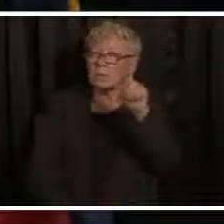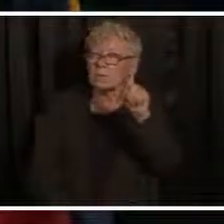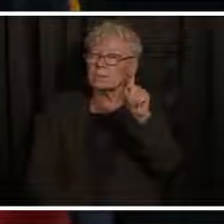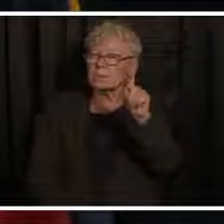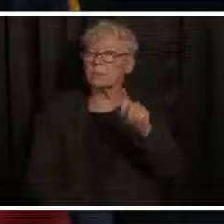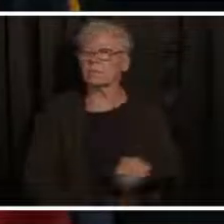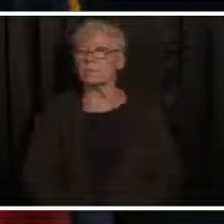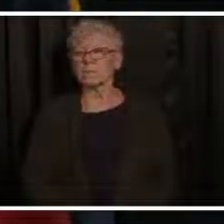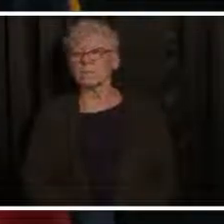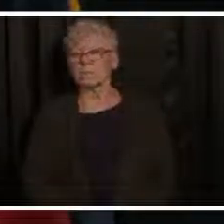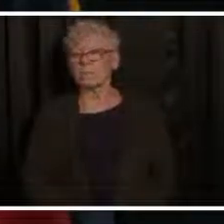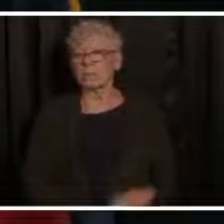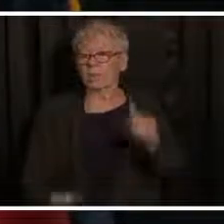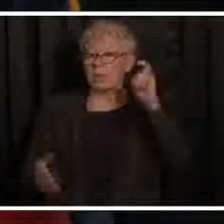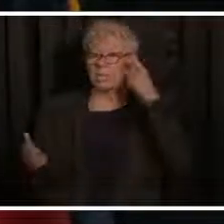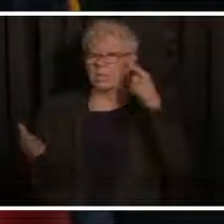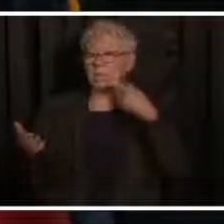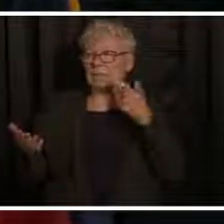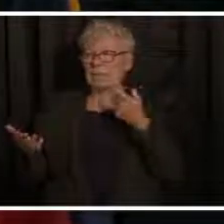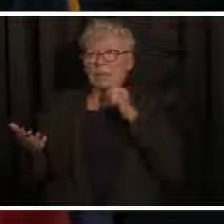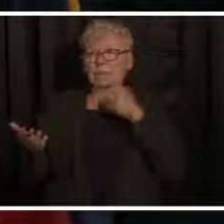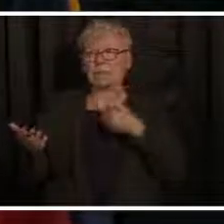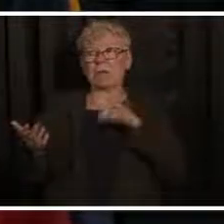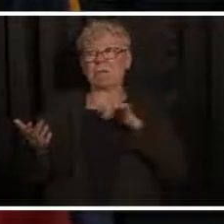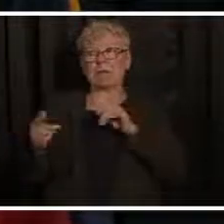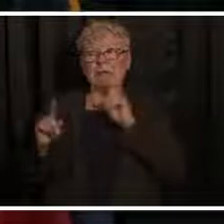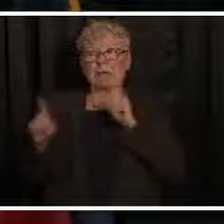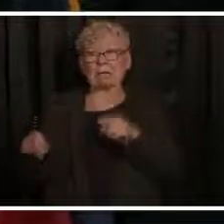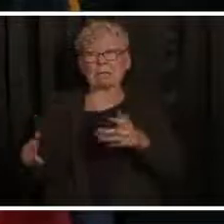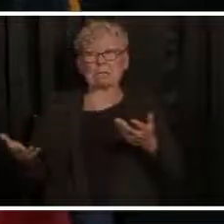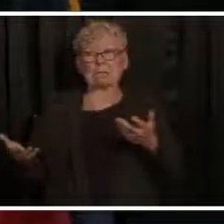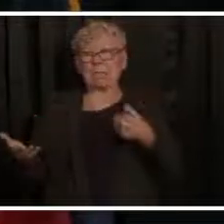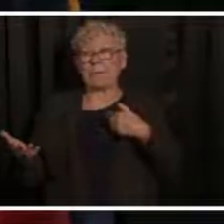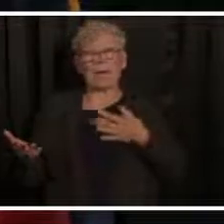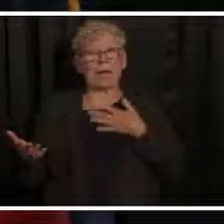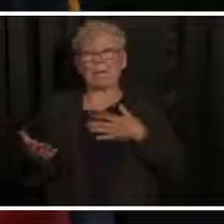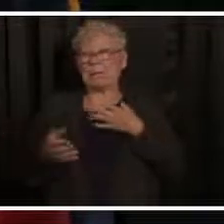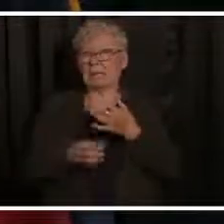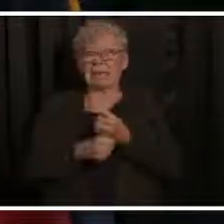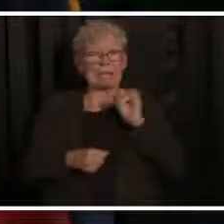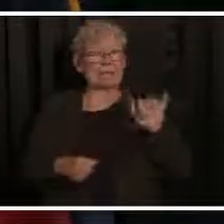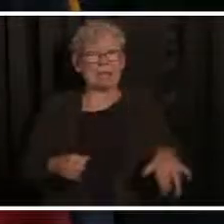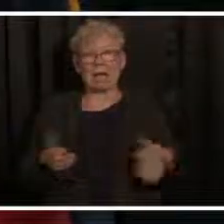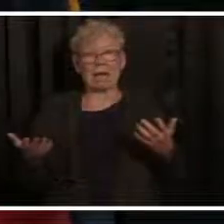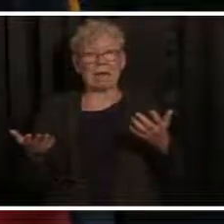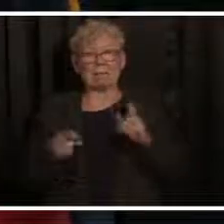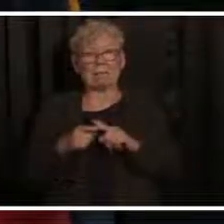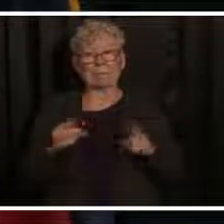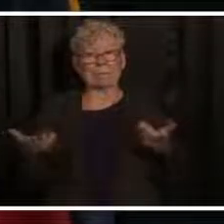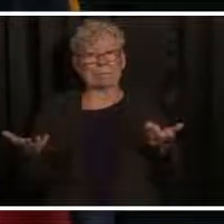We'll have to get back. I don't I don't know the answer. I'll be happy to prepare that but we II would say that many